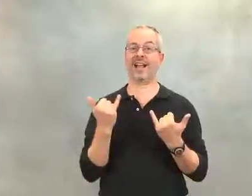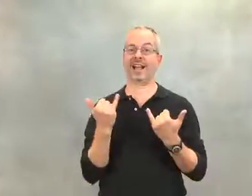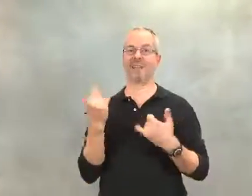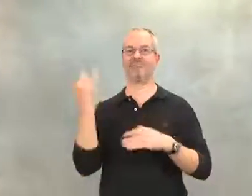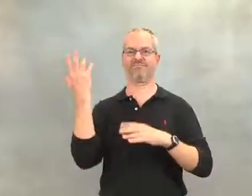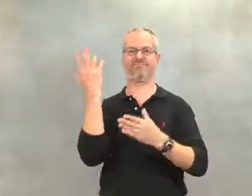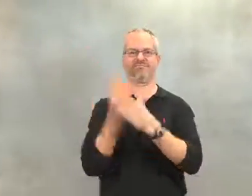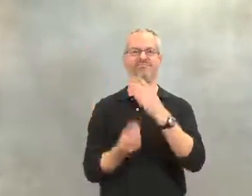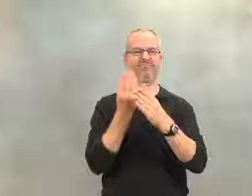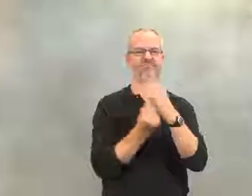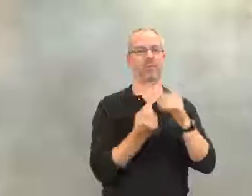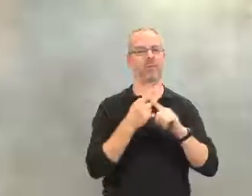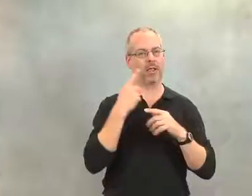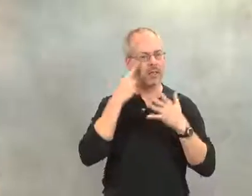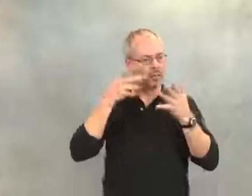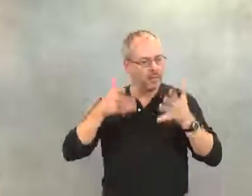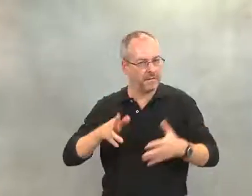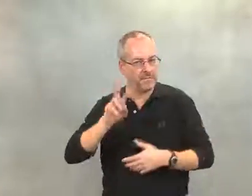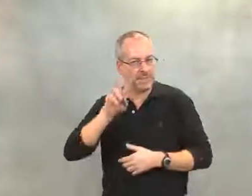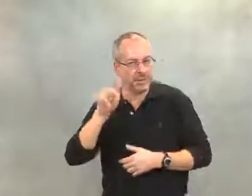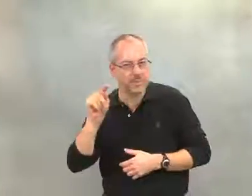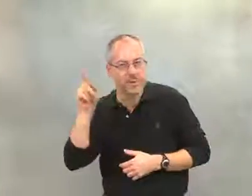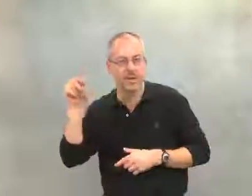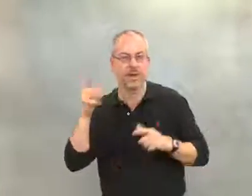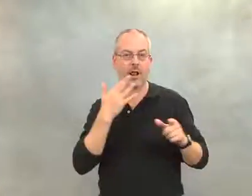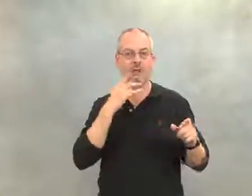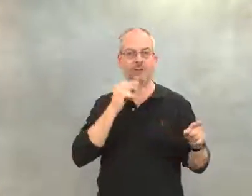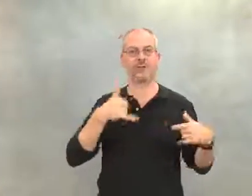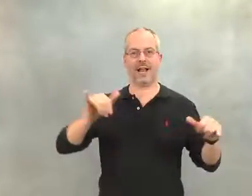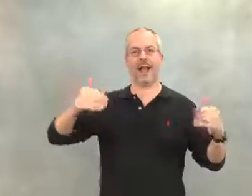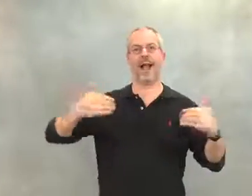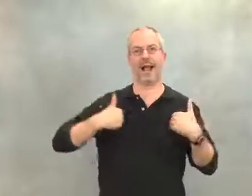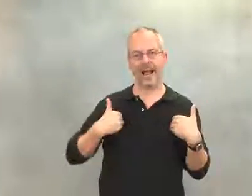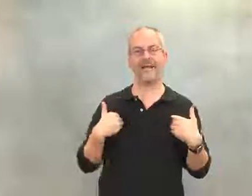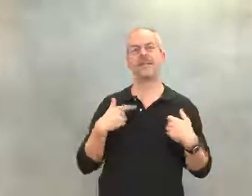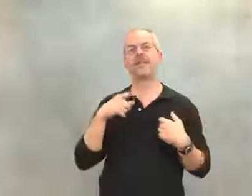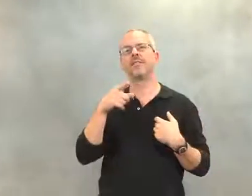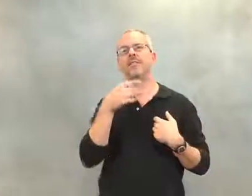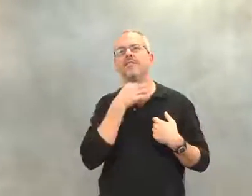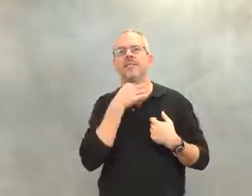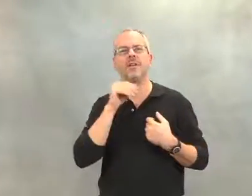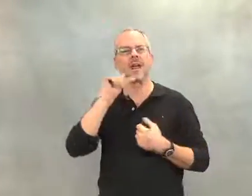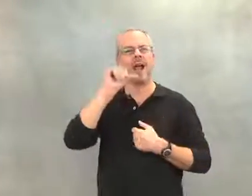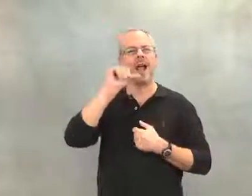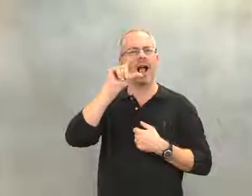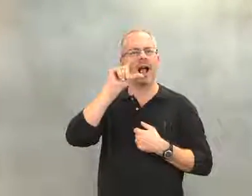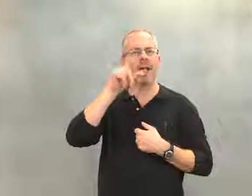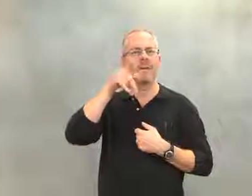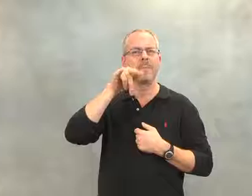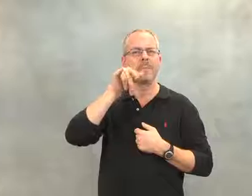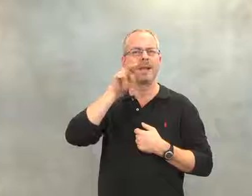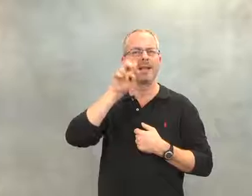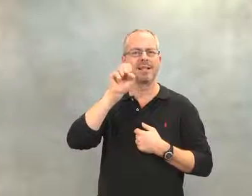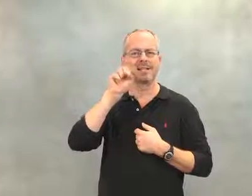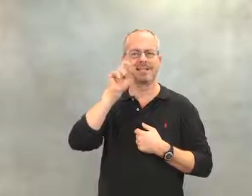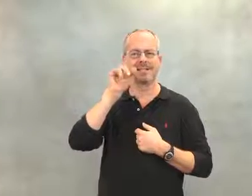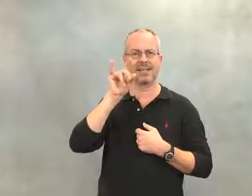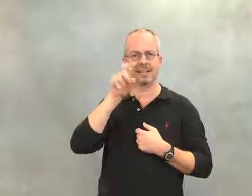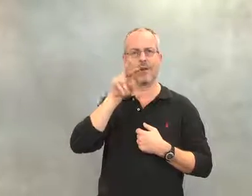They've pretty much disappeared but I think Vermont and Colorado still have them.